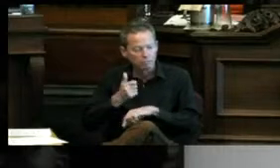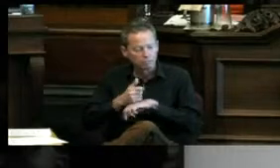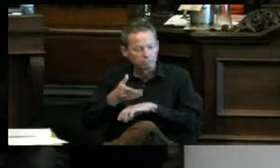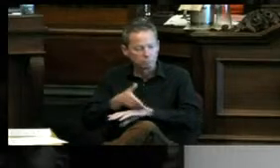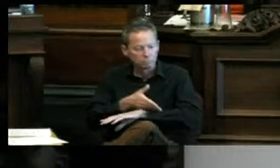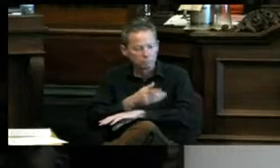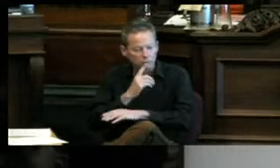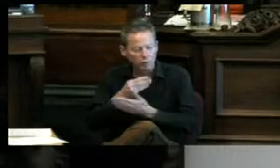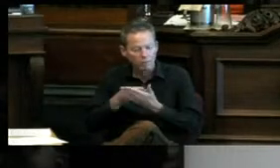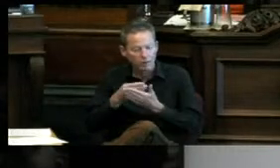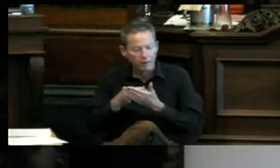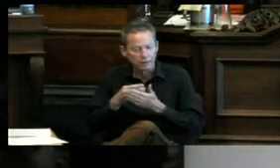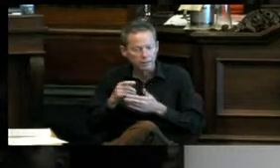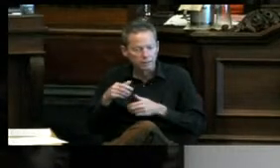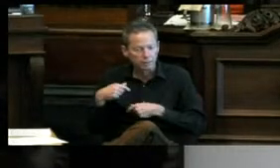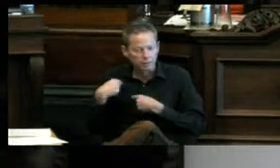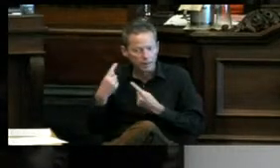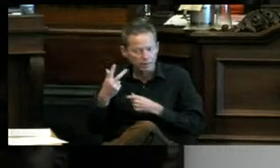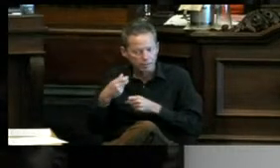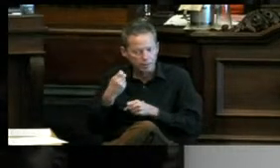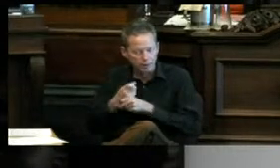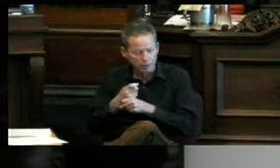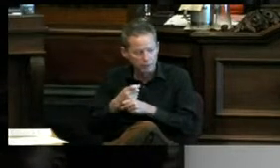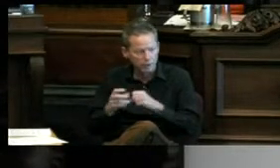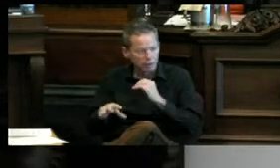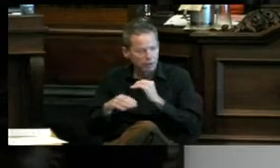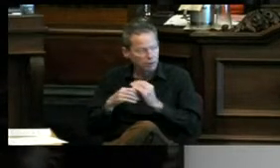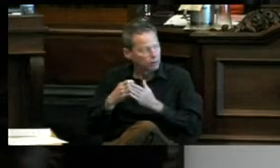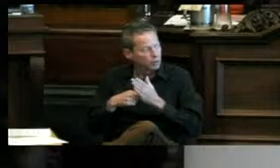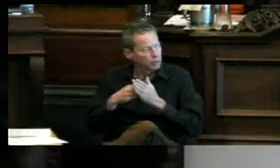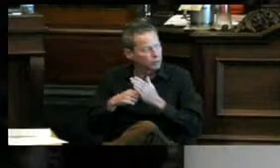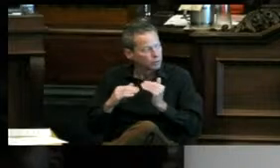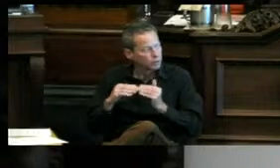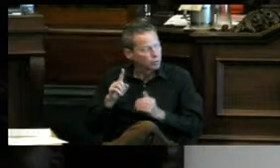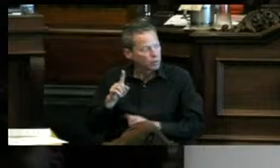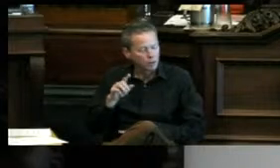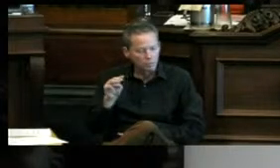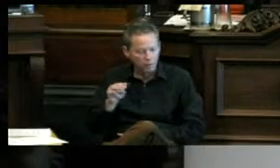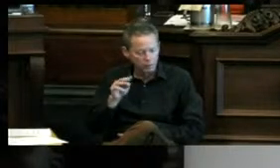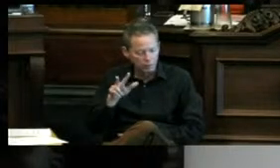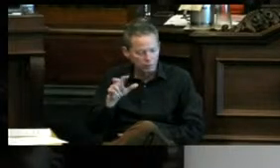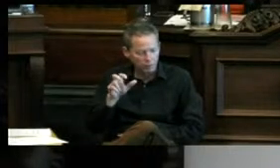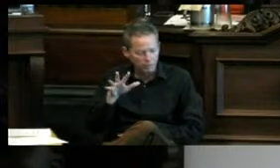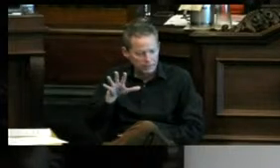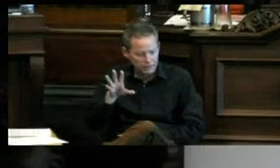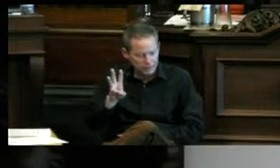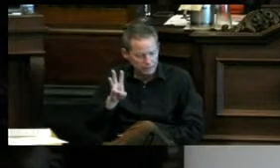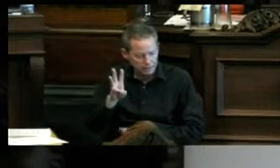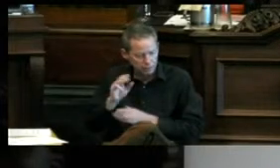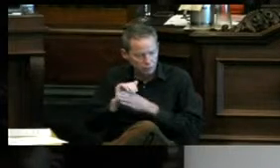MVP as a finalist of this process resulted in improvements to the financials over three